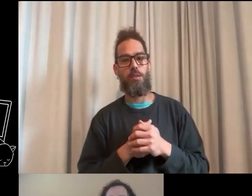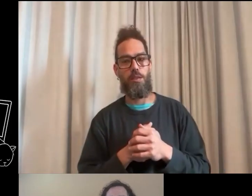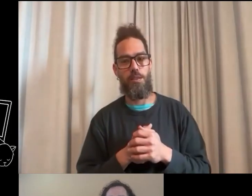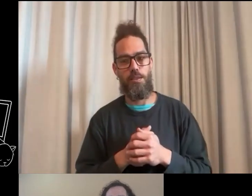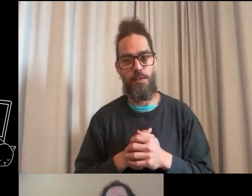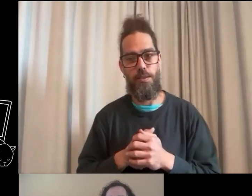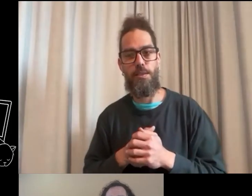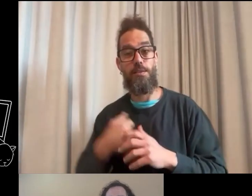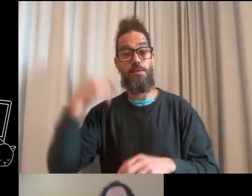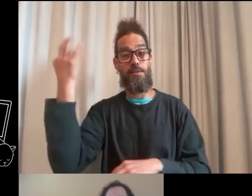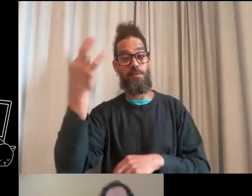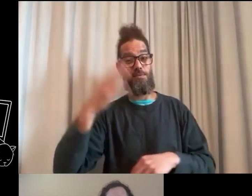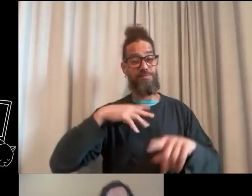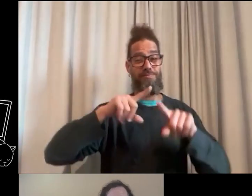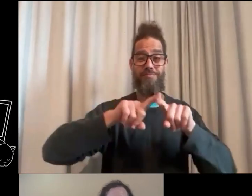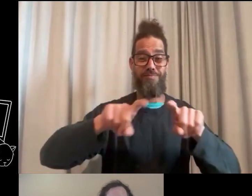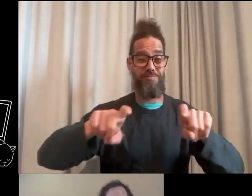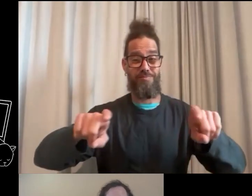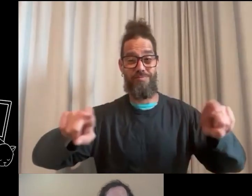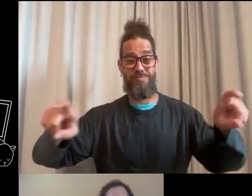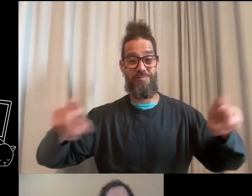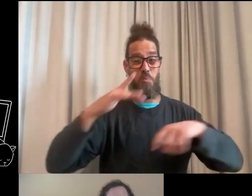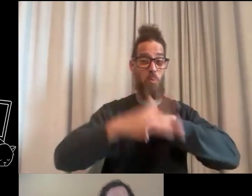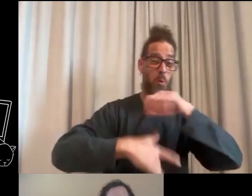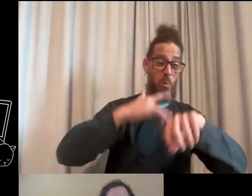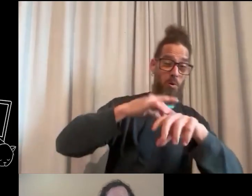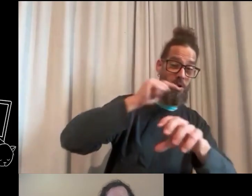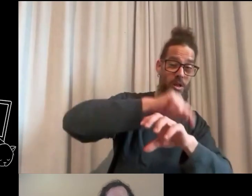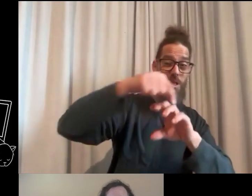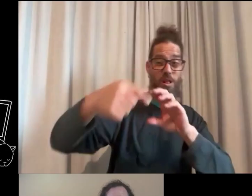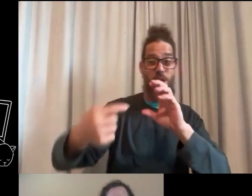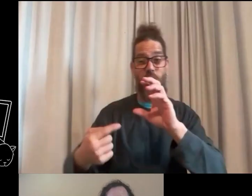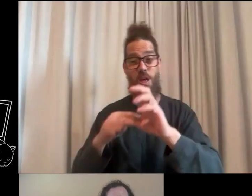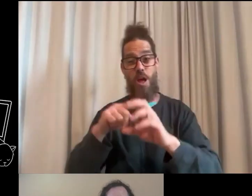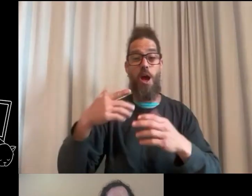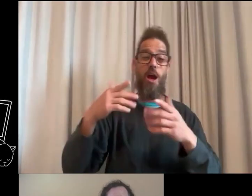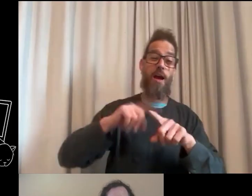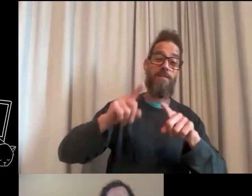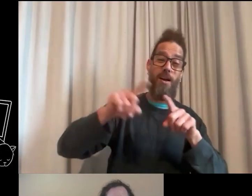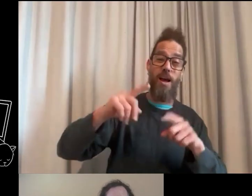Some of these talks I give have been to people in other countries where